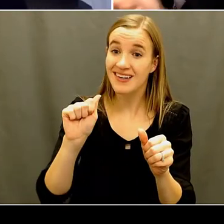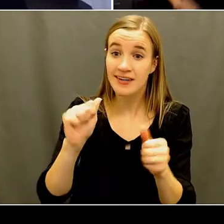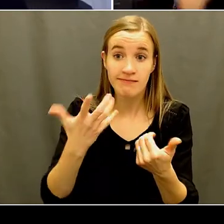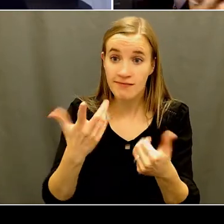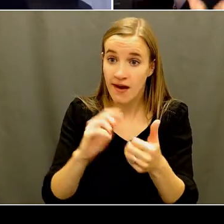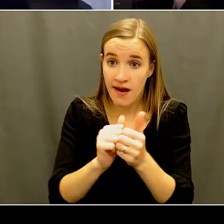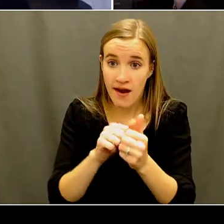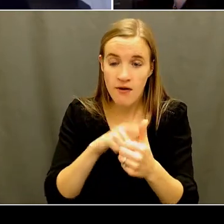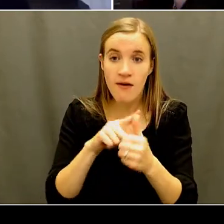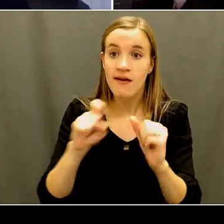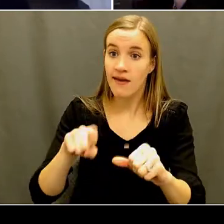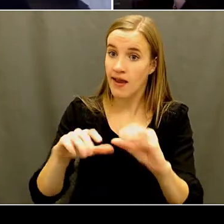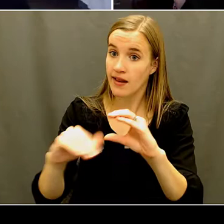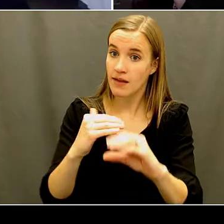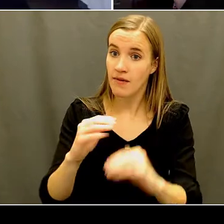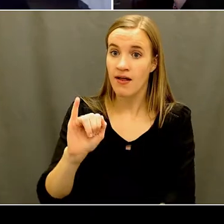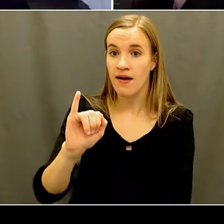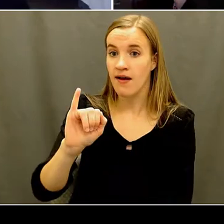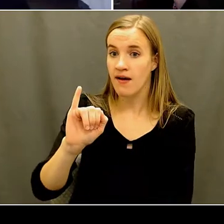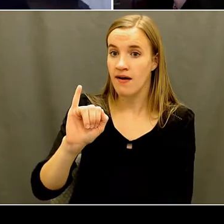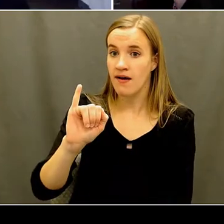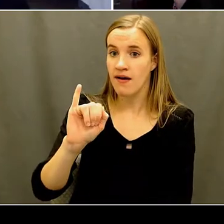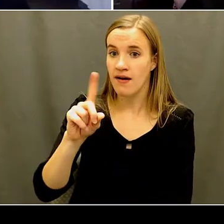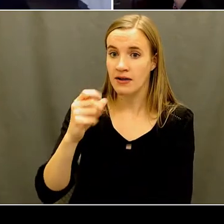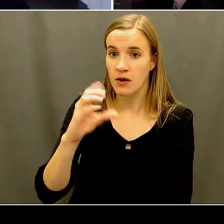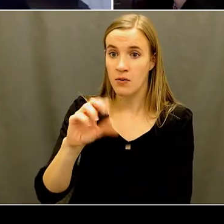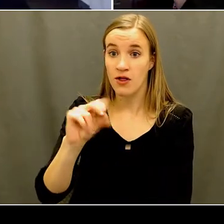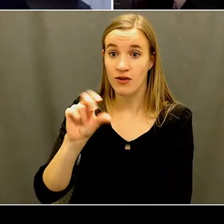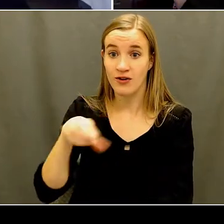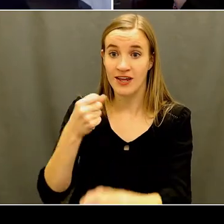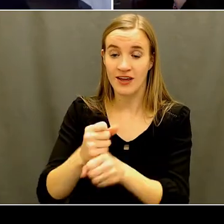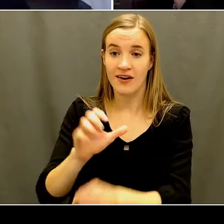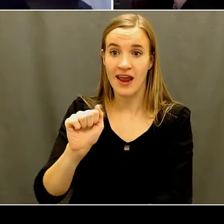this will be posted on. And it's Idaho Hands Around the Capitol celebrating the